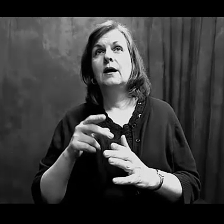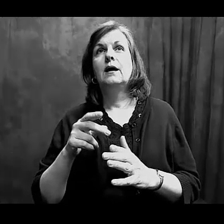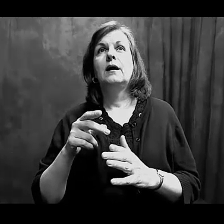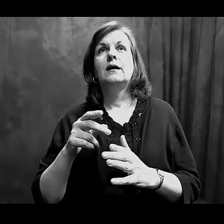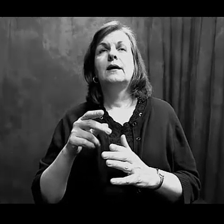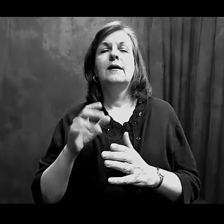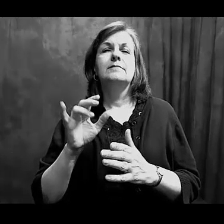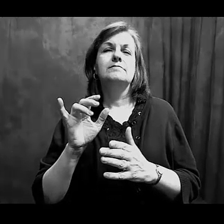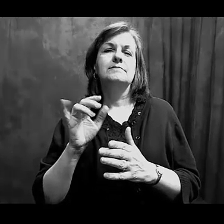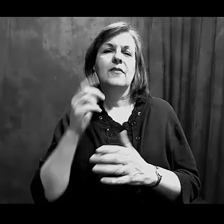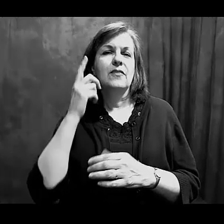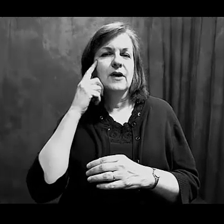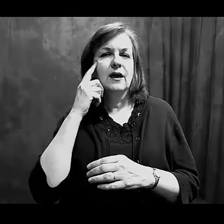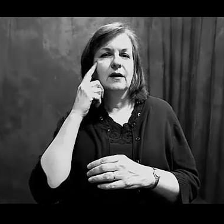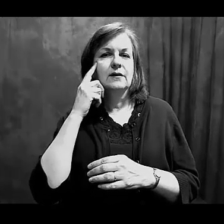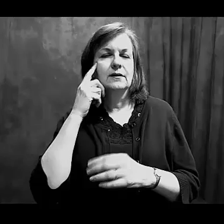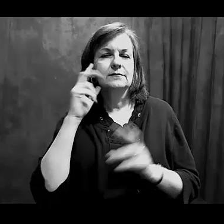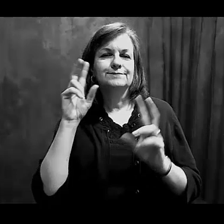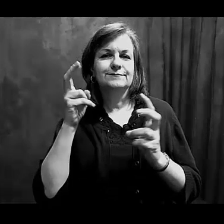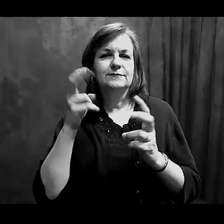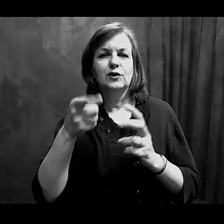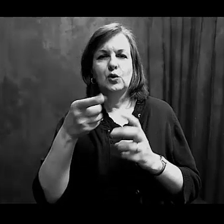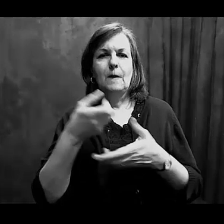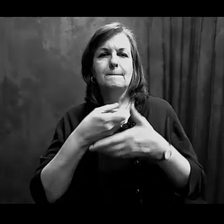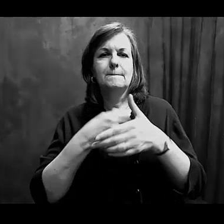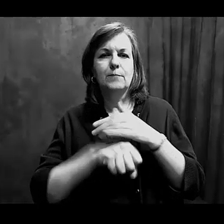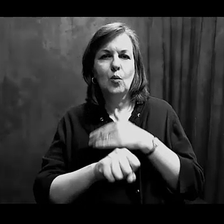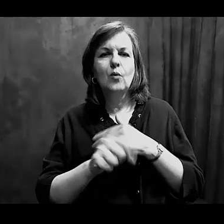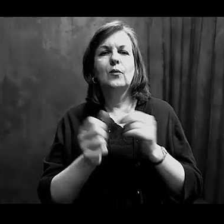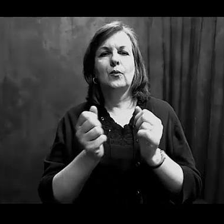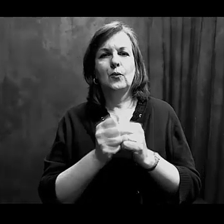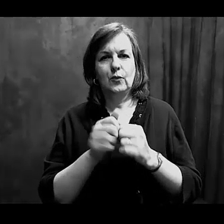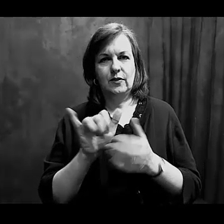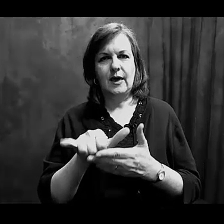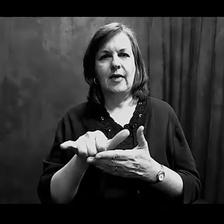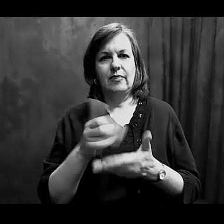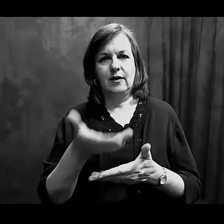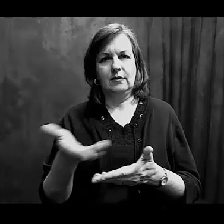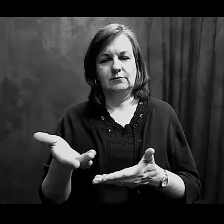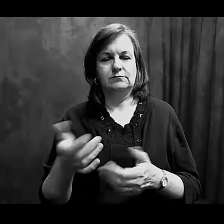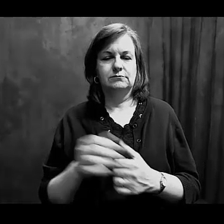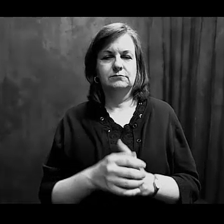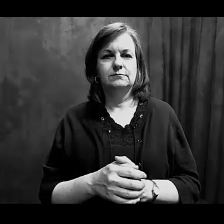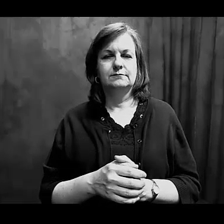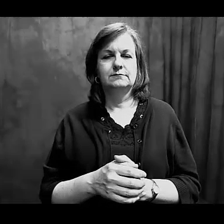we think "born with"